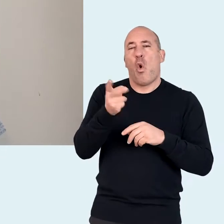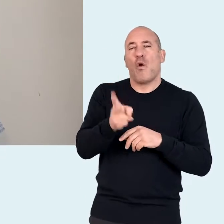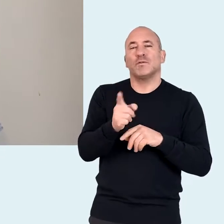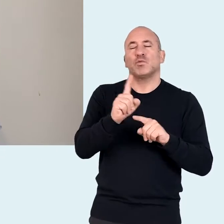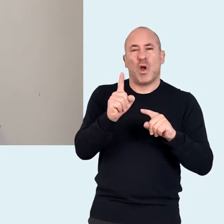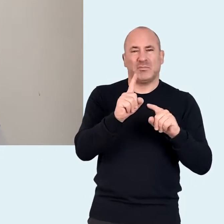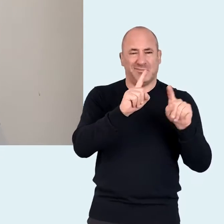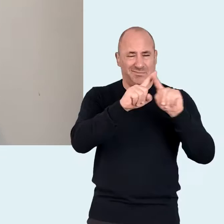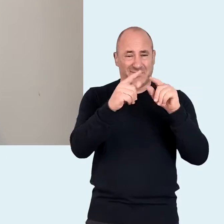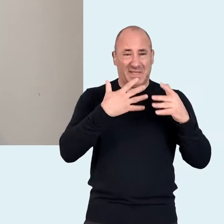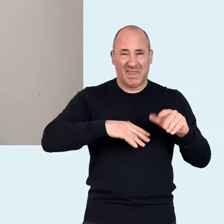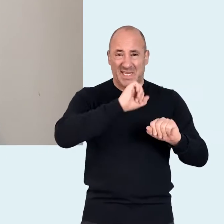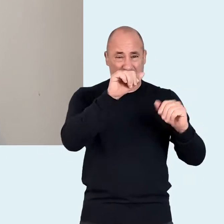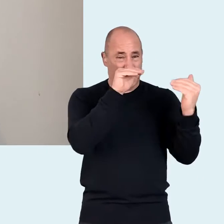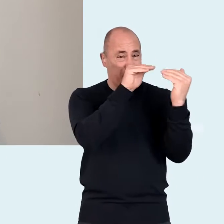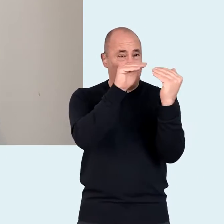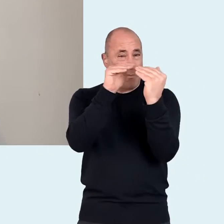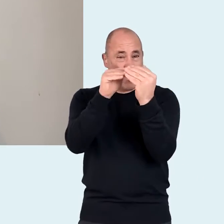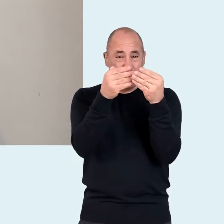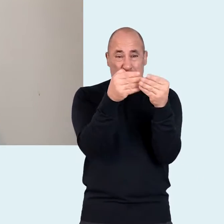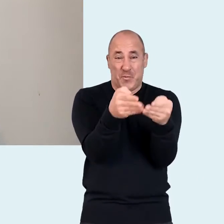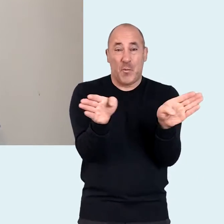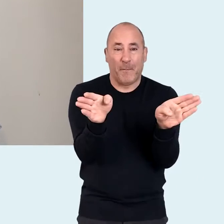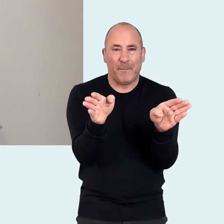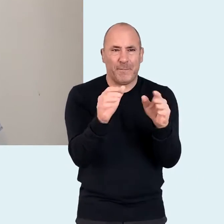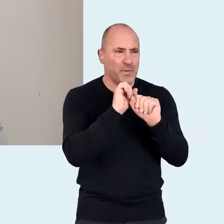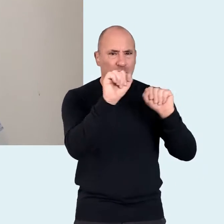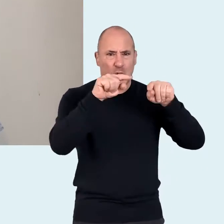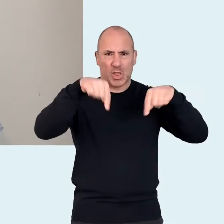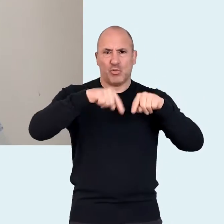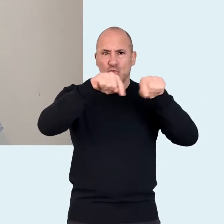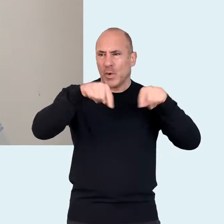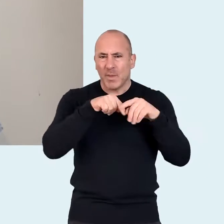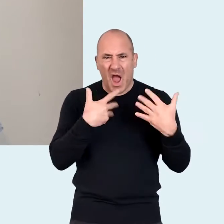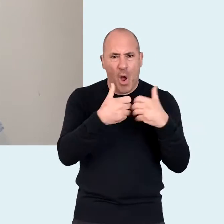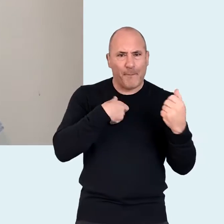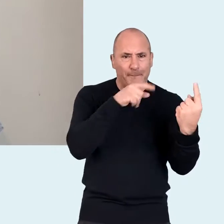of needs all at once and respond to those in the room, but the same could be said of